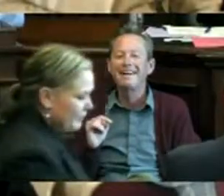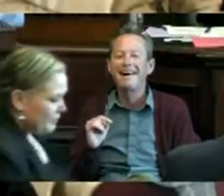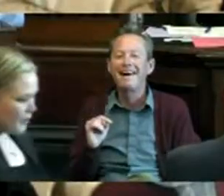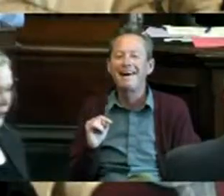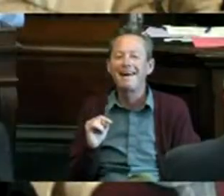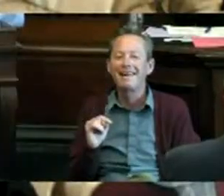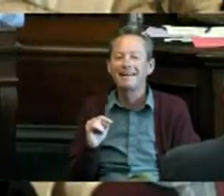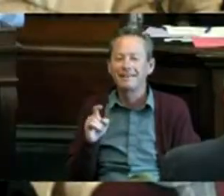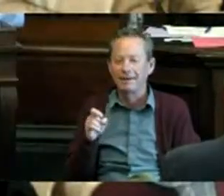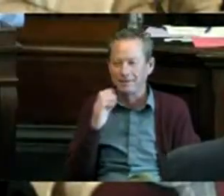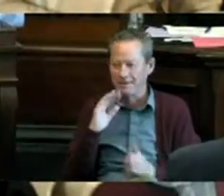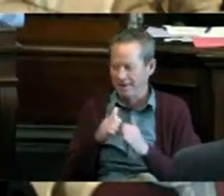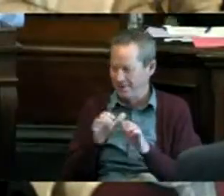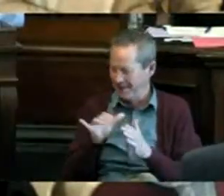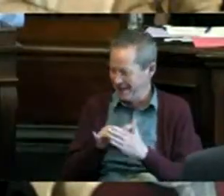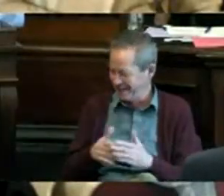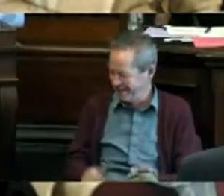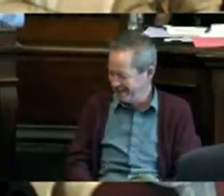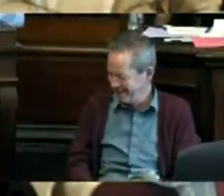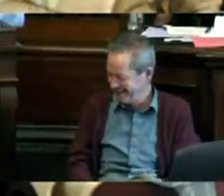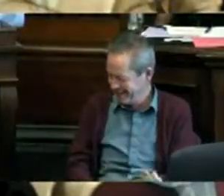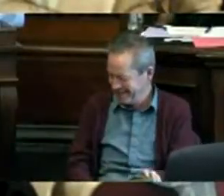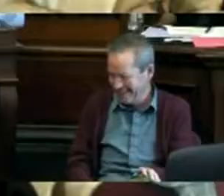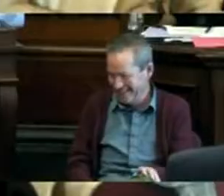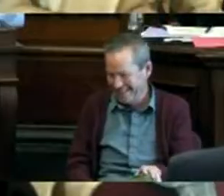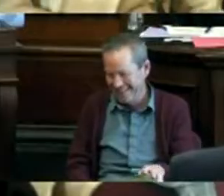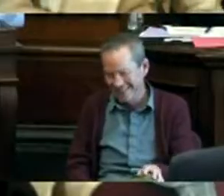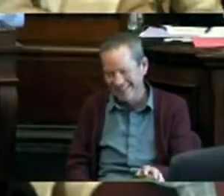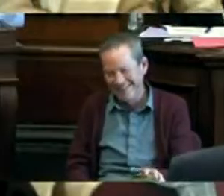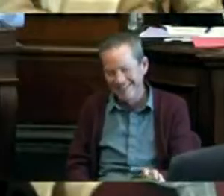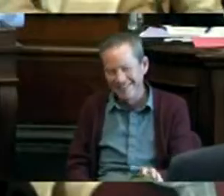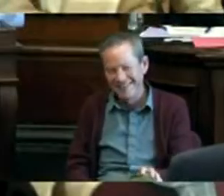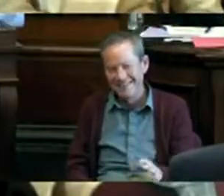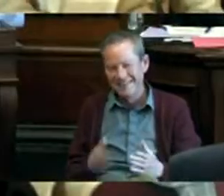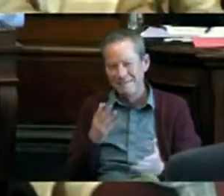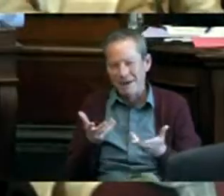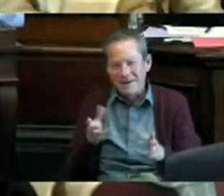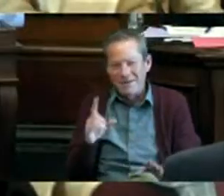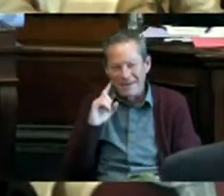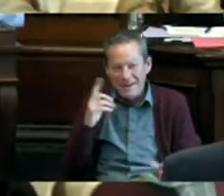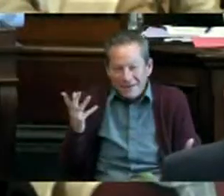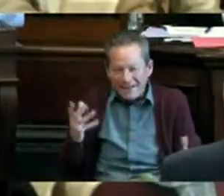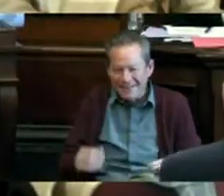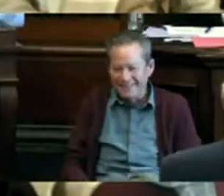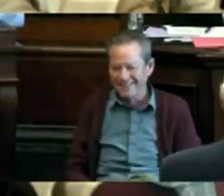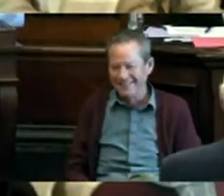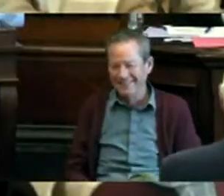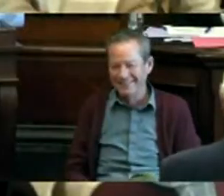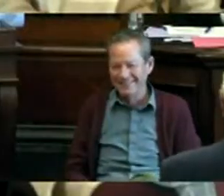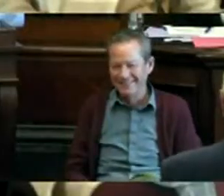Mr. Mayor, could you please add the hit the mic button there? I